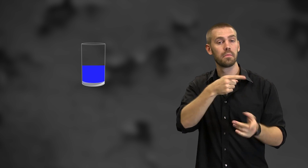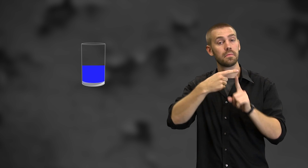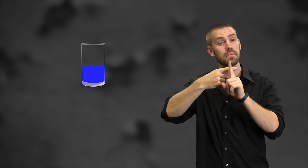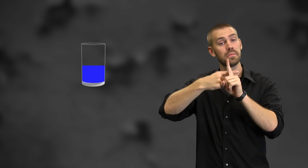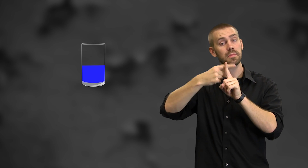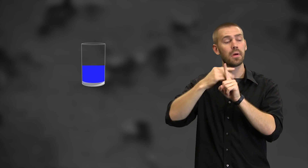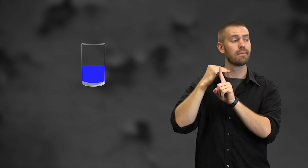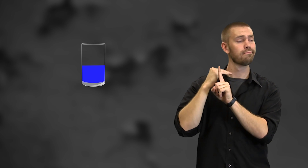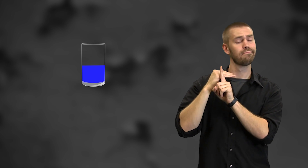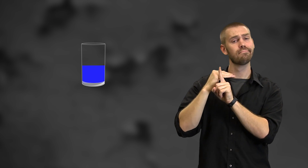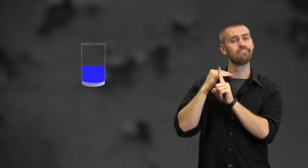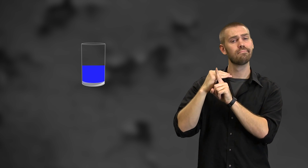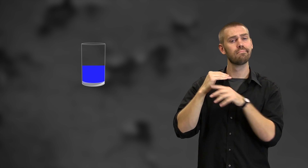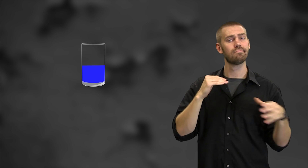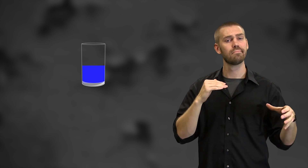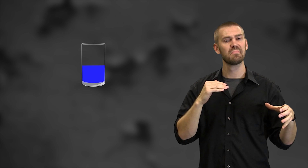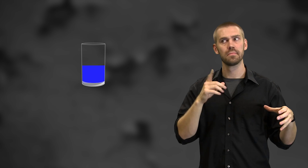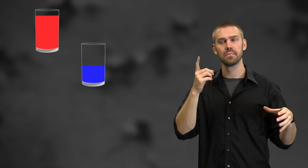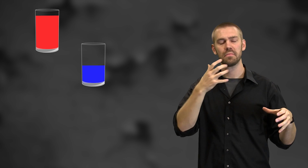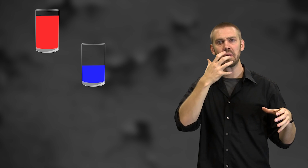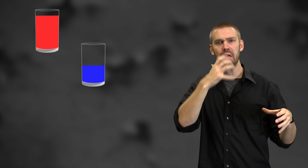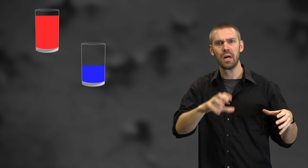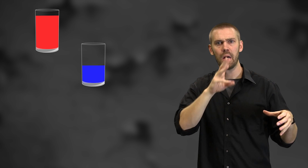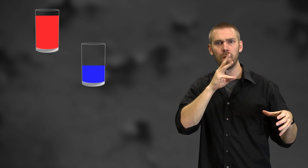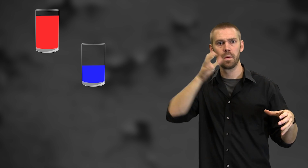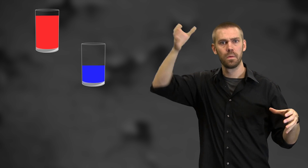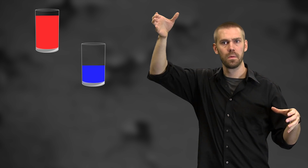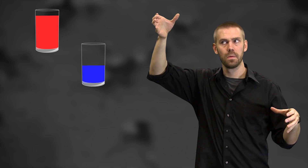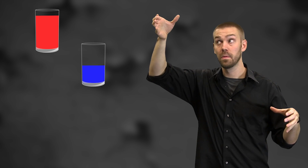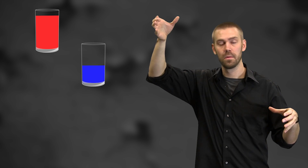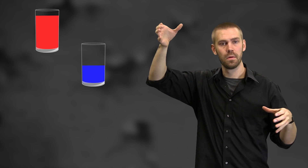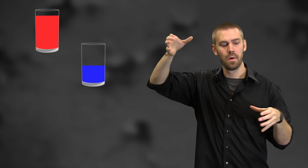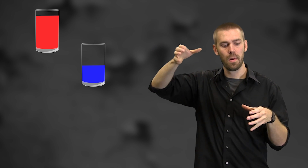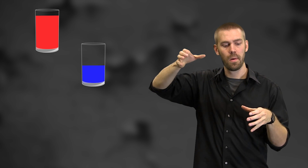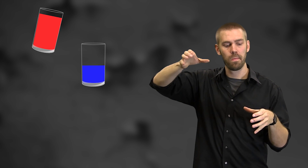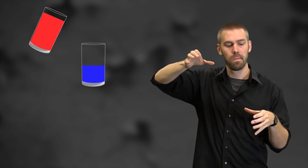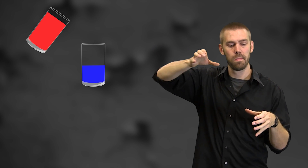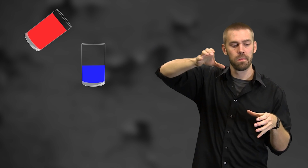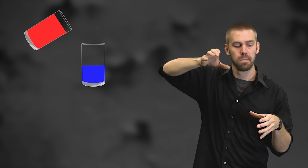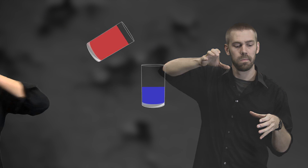Suppose you've got water that's at room temperature and have another cup of hot water that you add to it.